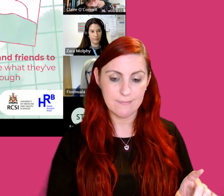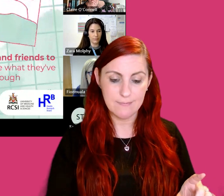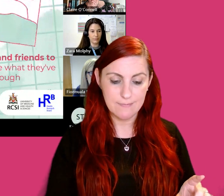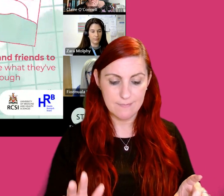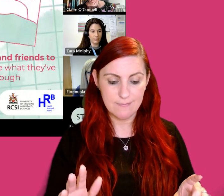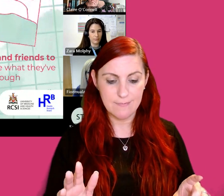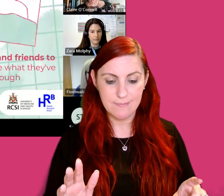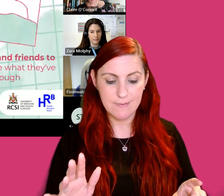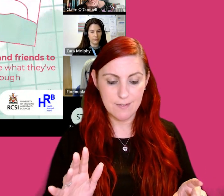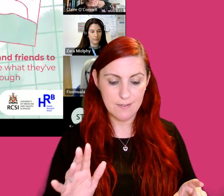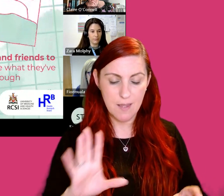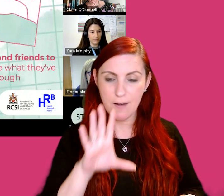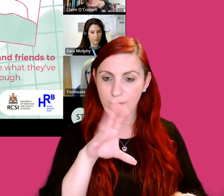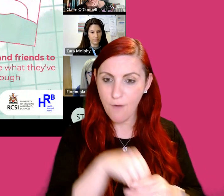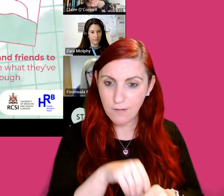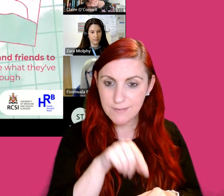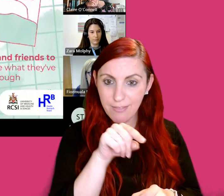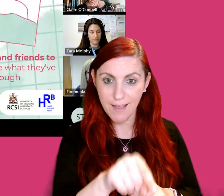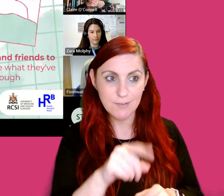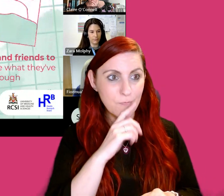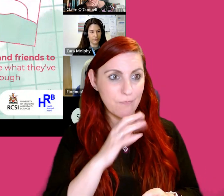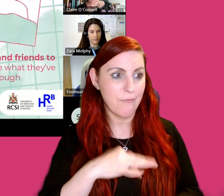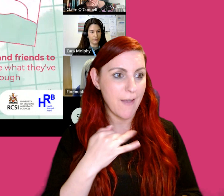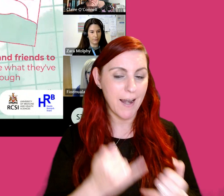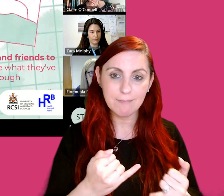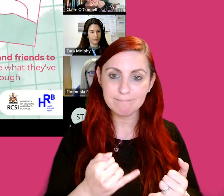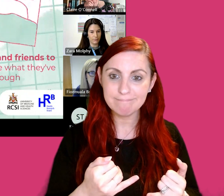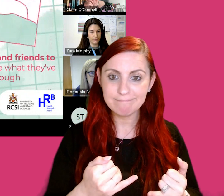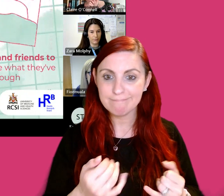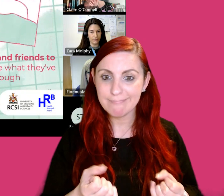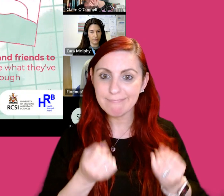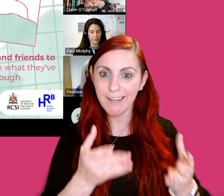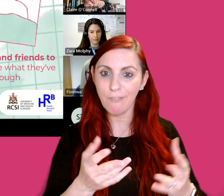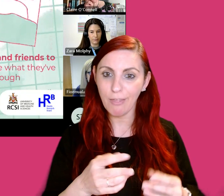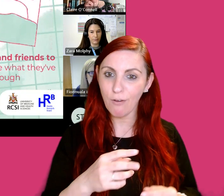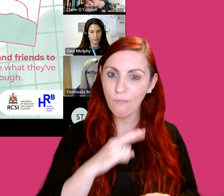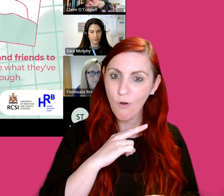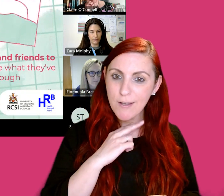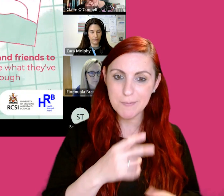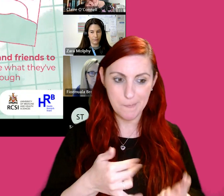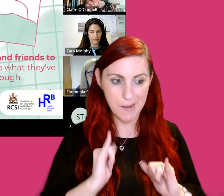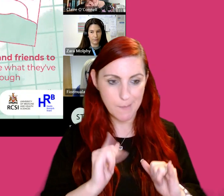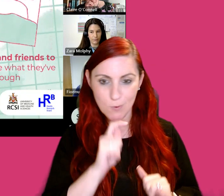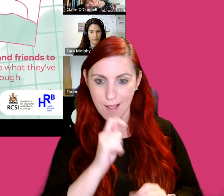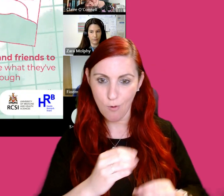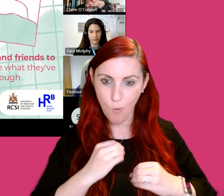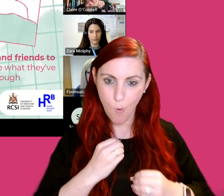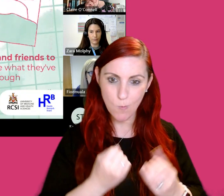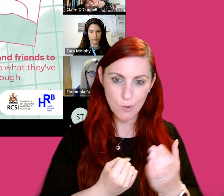comic in giving them a voice a way to discuss and analyze a period of their life that was full of